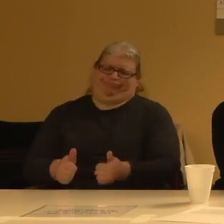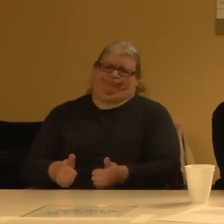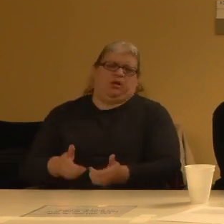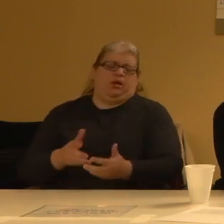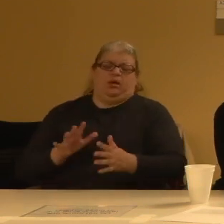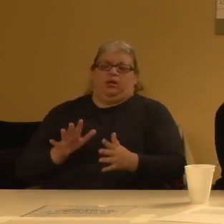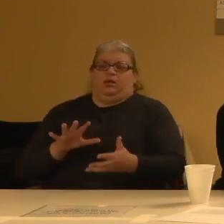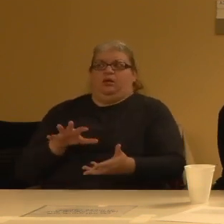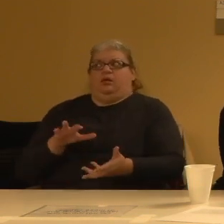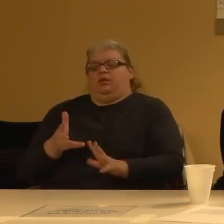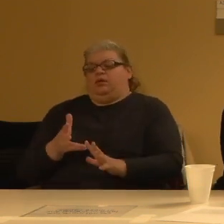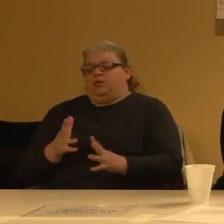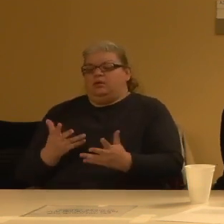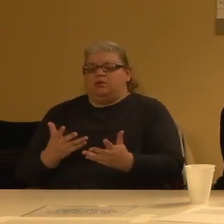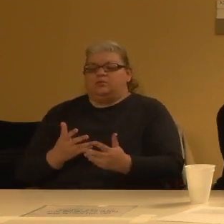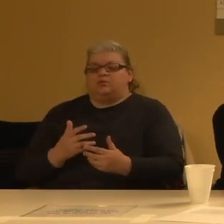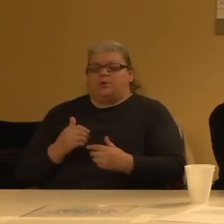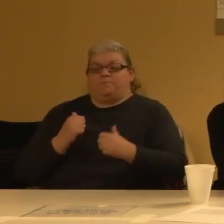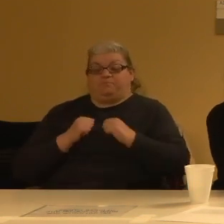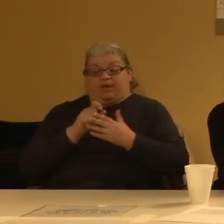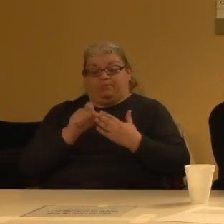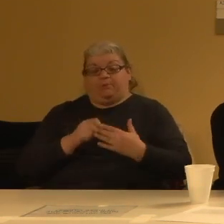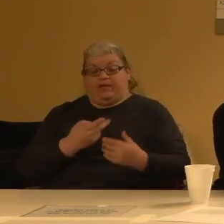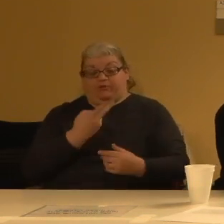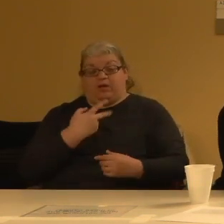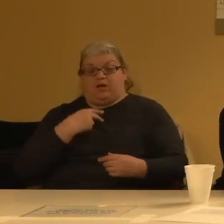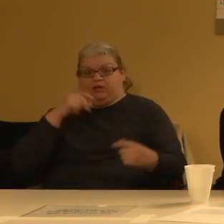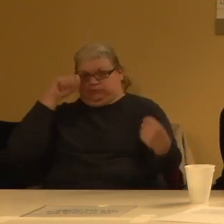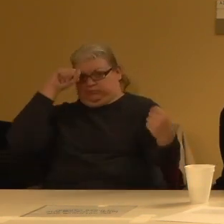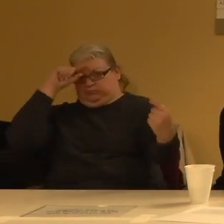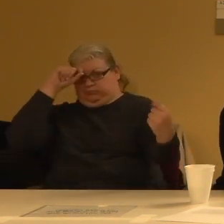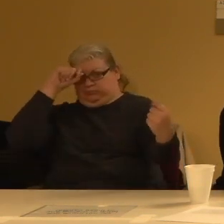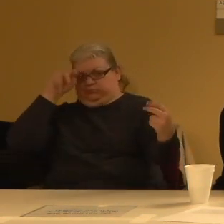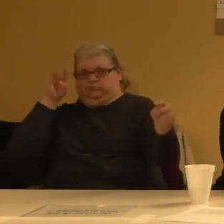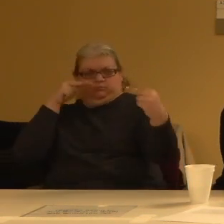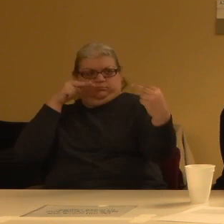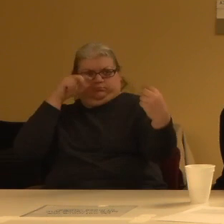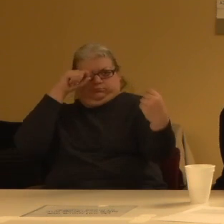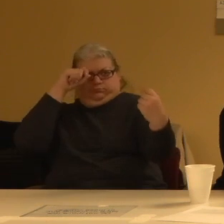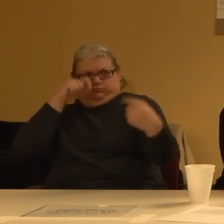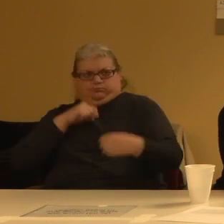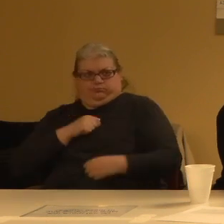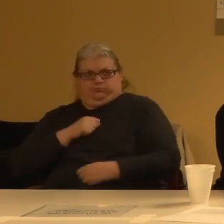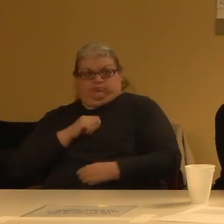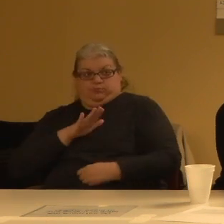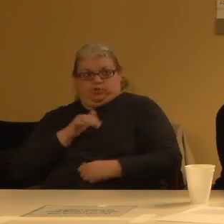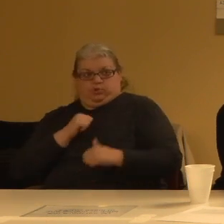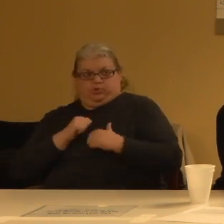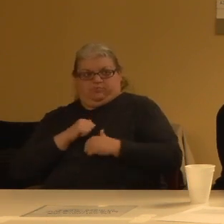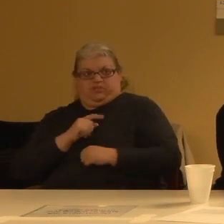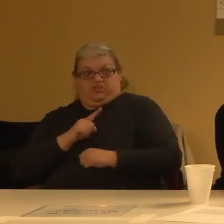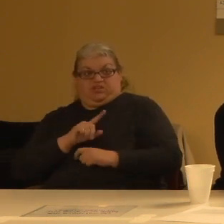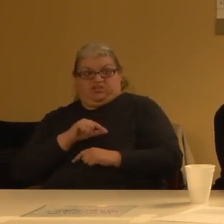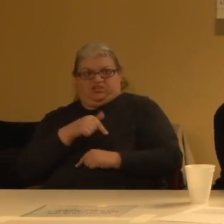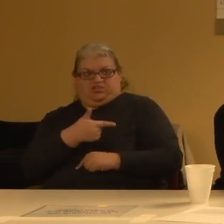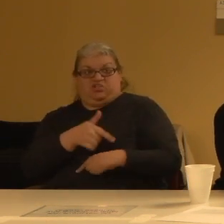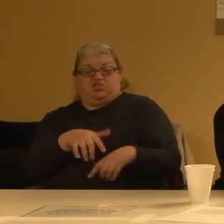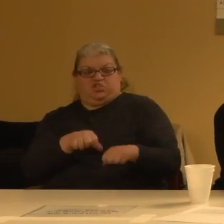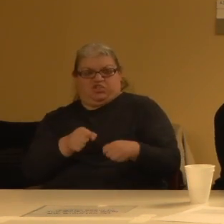incredible telepathic exchange that went something like, "It's your play, you take over," "It's your theater, you take over."